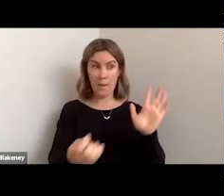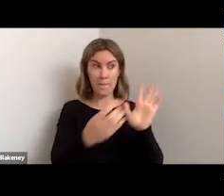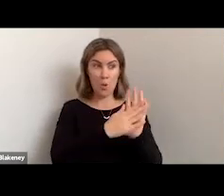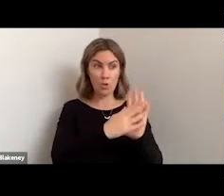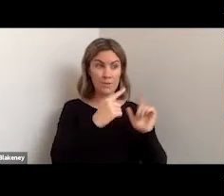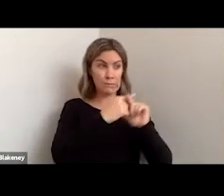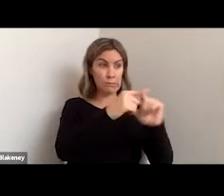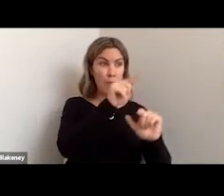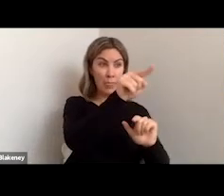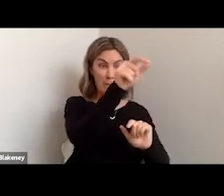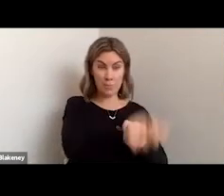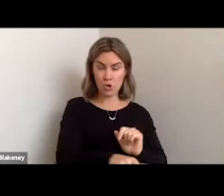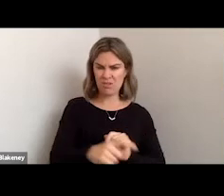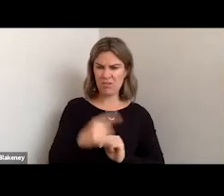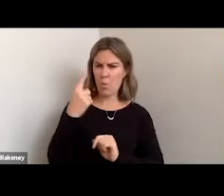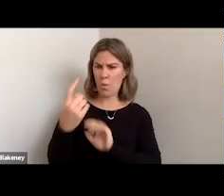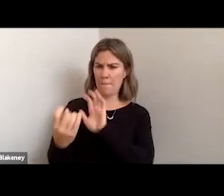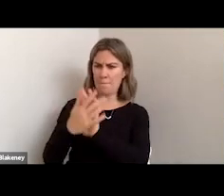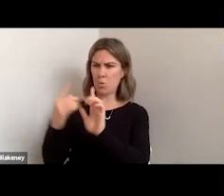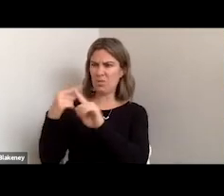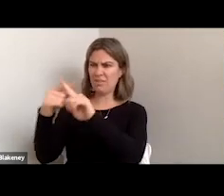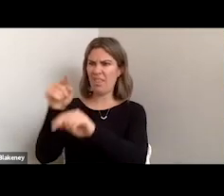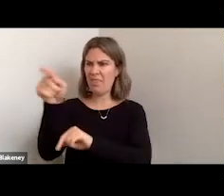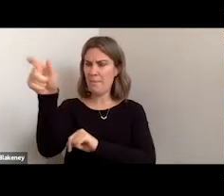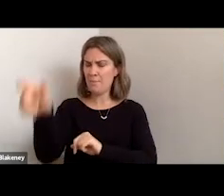the minute Sally doesn't interact with Jim's post and Jim doesn't